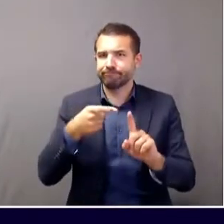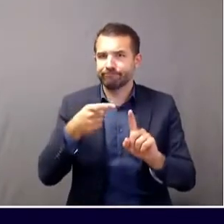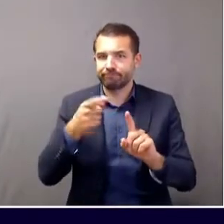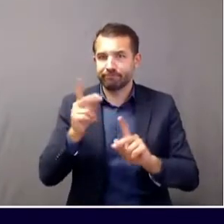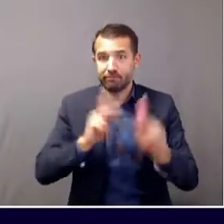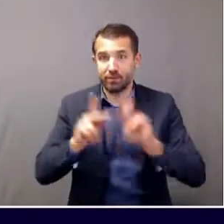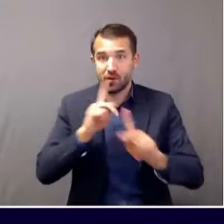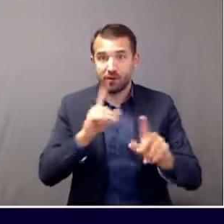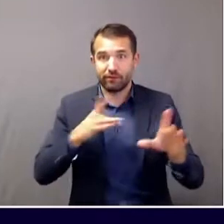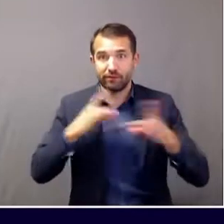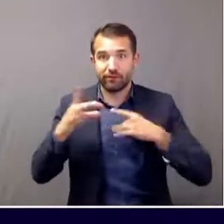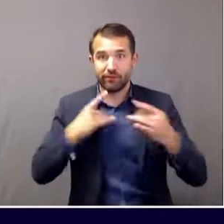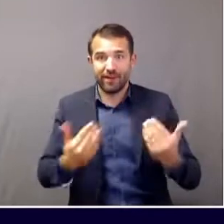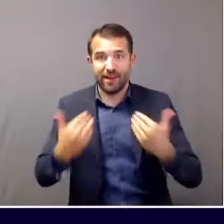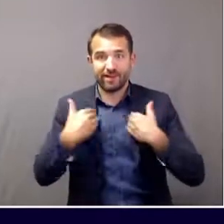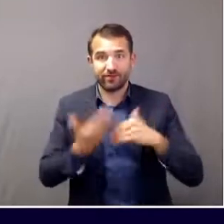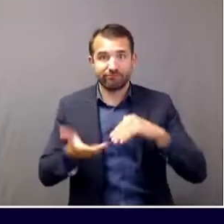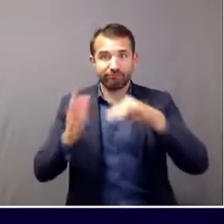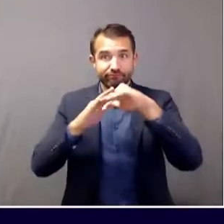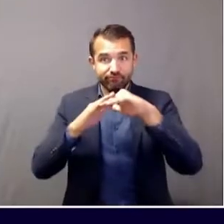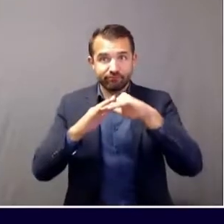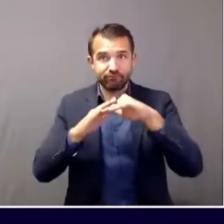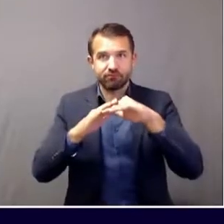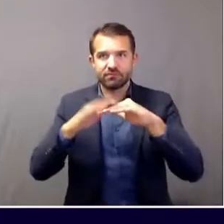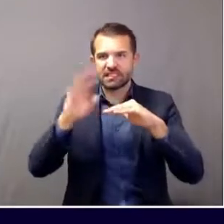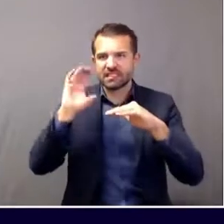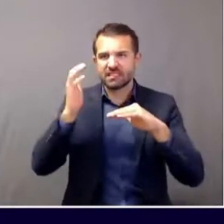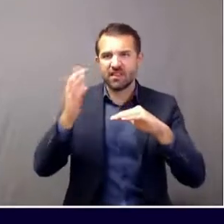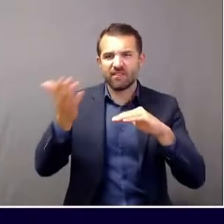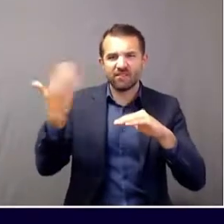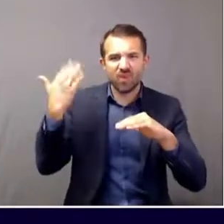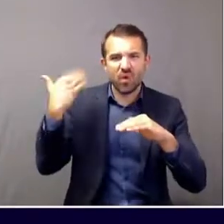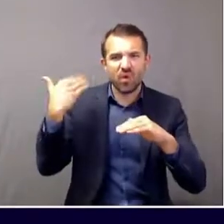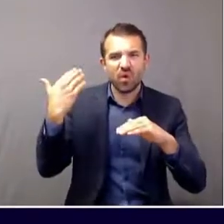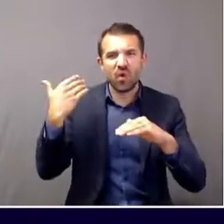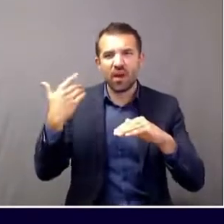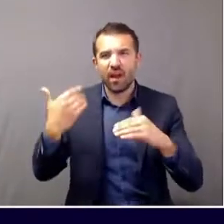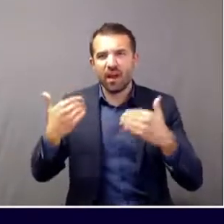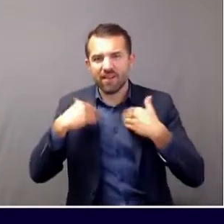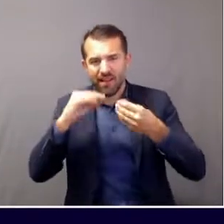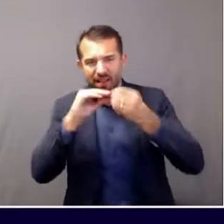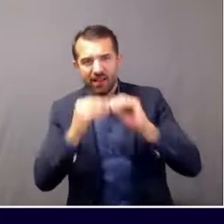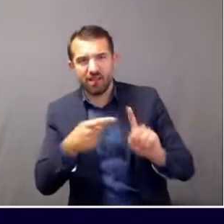it seemed previously that even when there was a relatively high